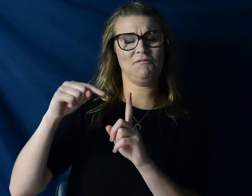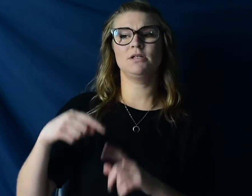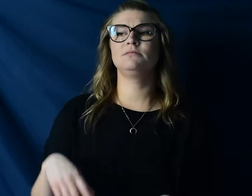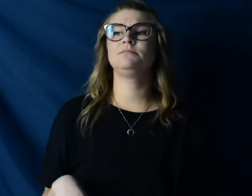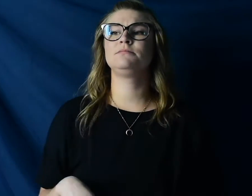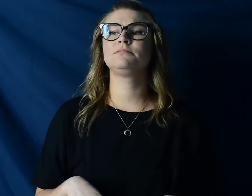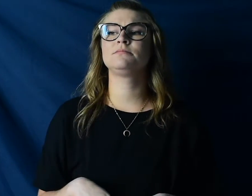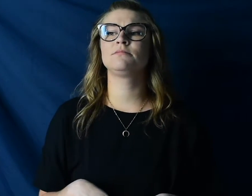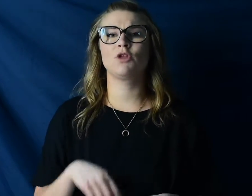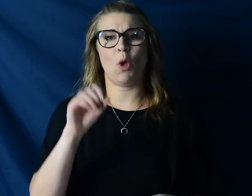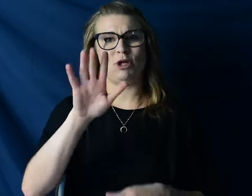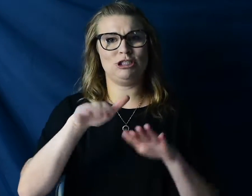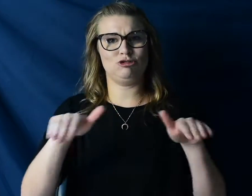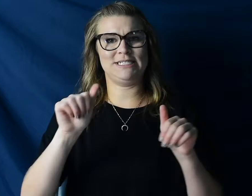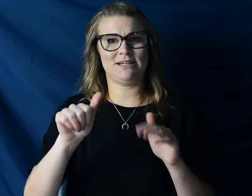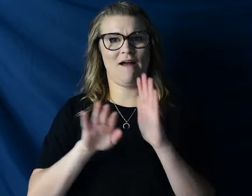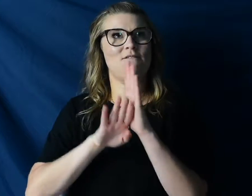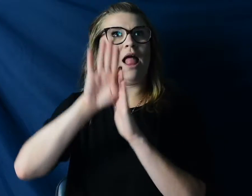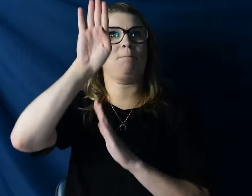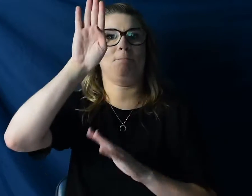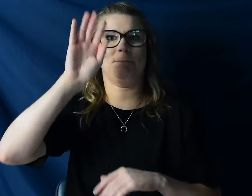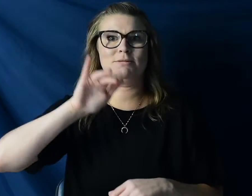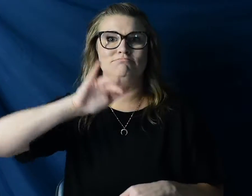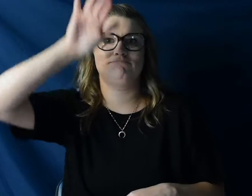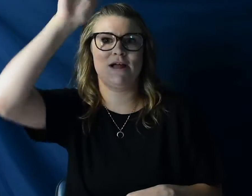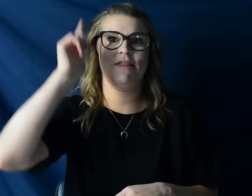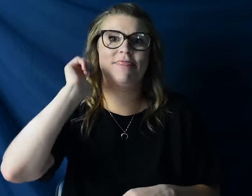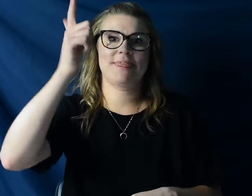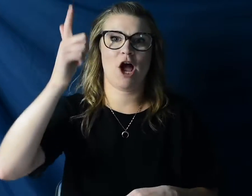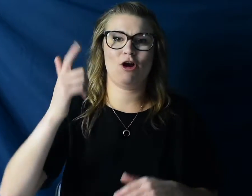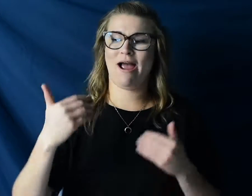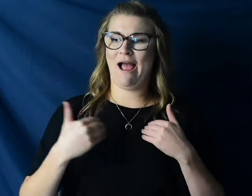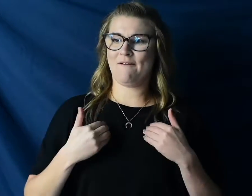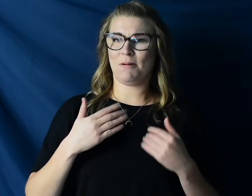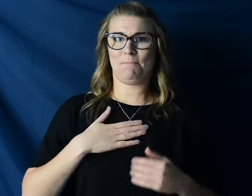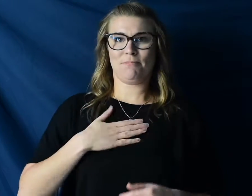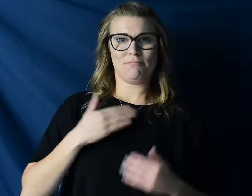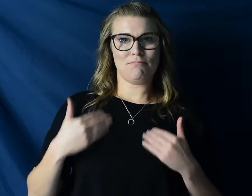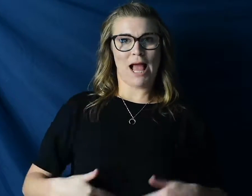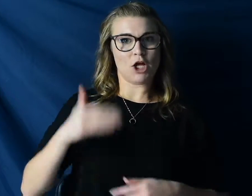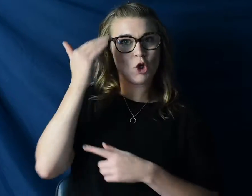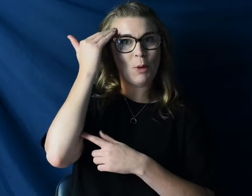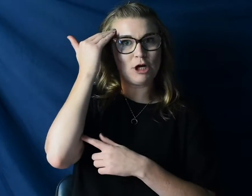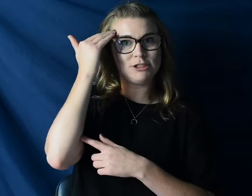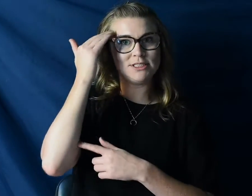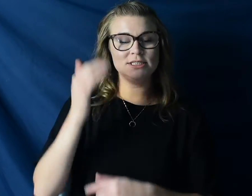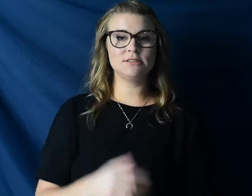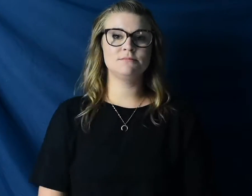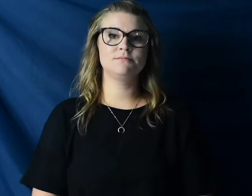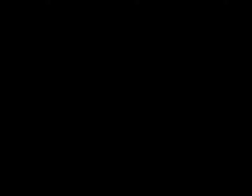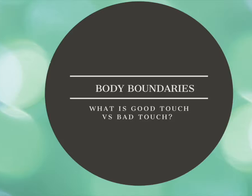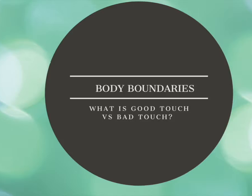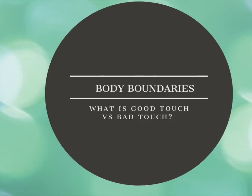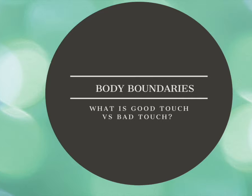positivity. It will help your children develop body positivity later, knowing that this is my body and being okay with it.